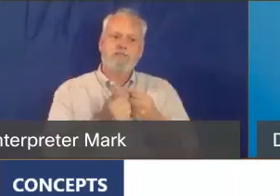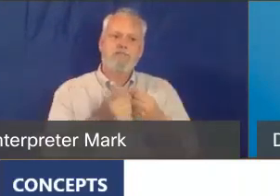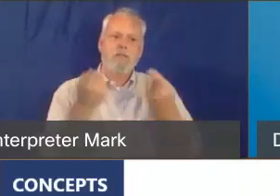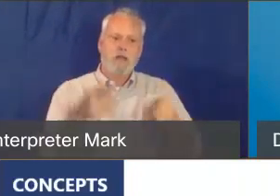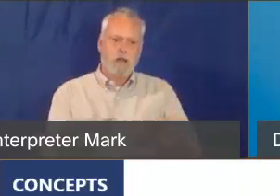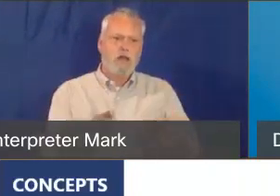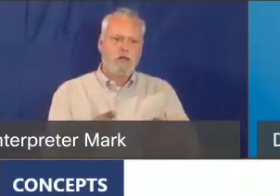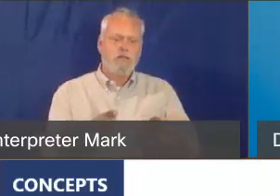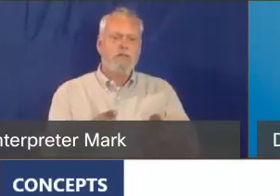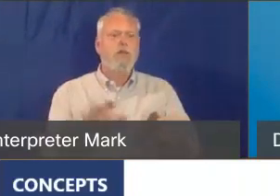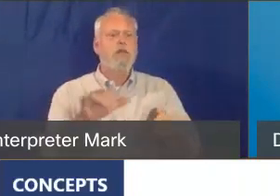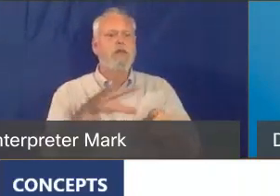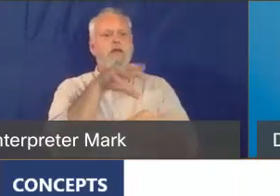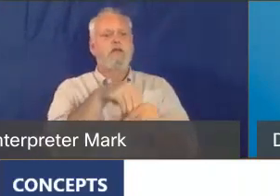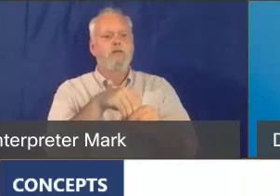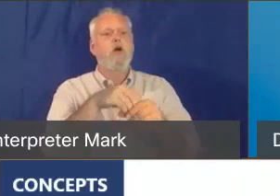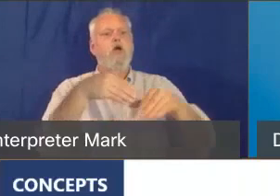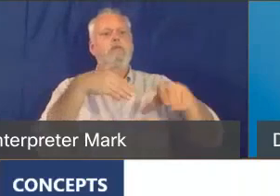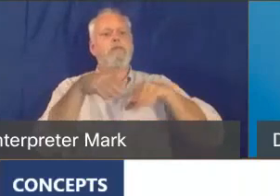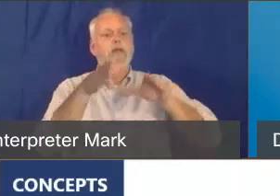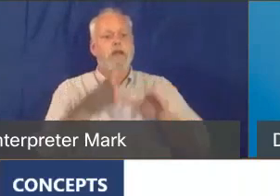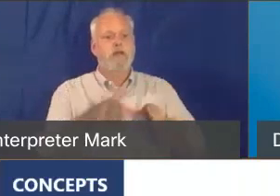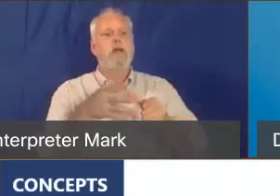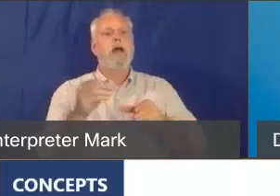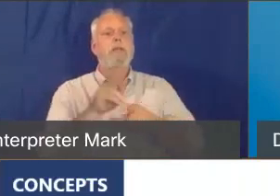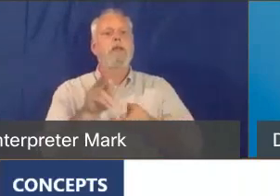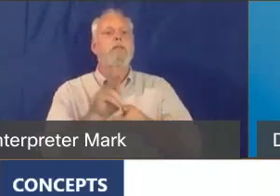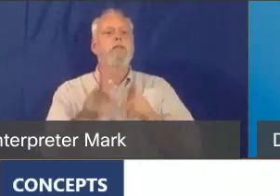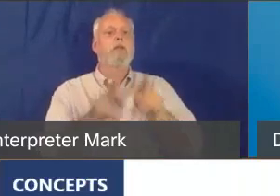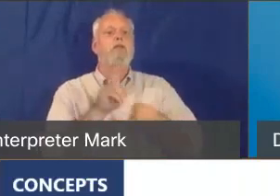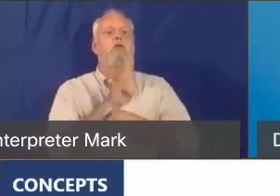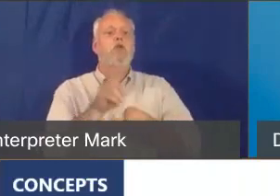That involved pedestrians and people using that crosswalk to get across the National Mall.